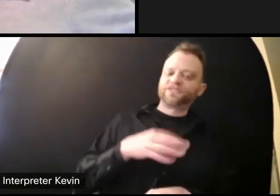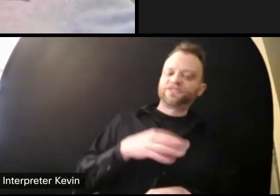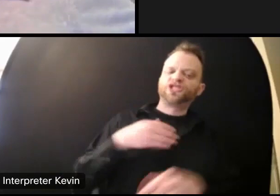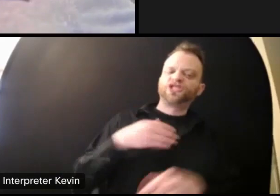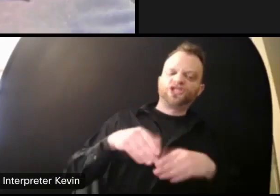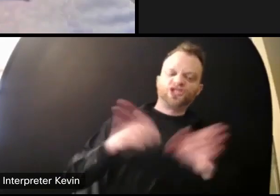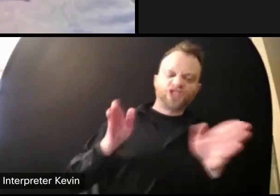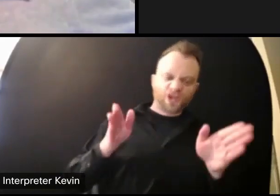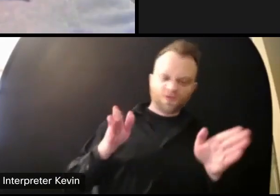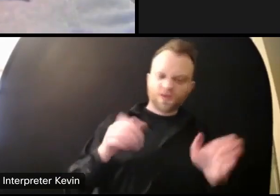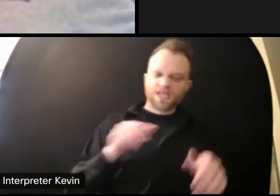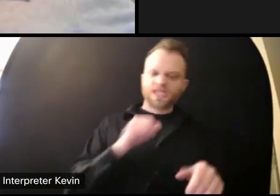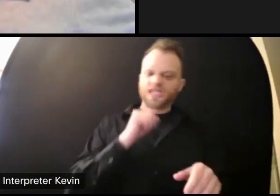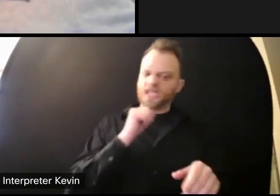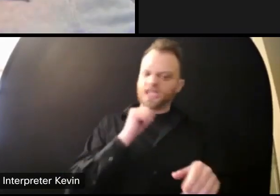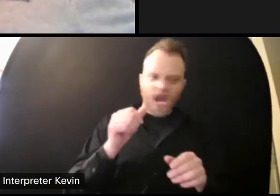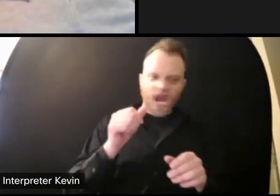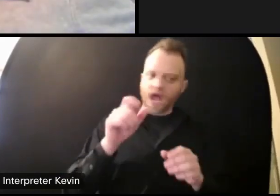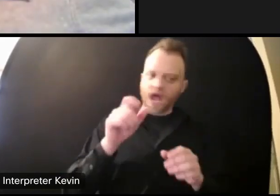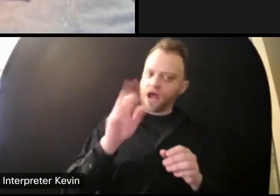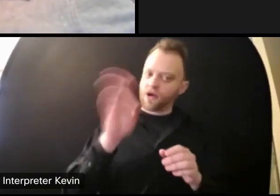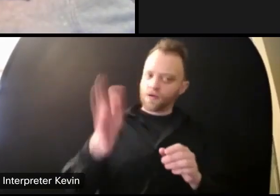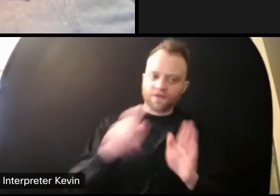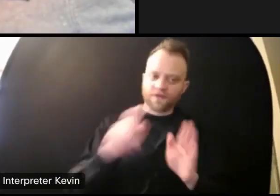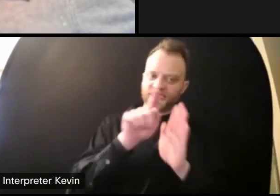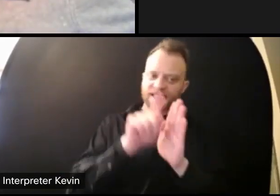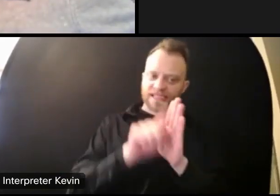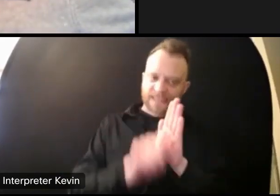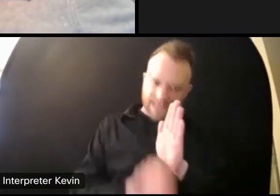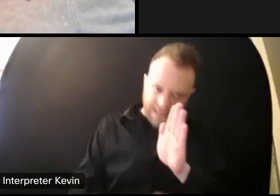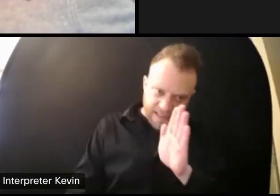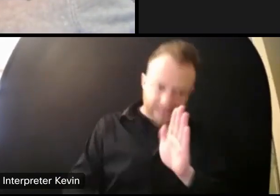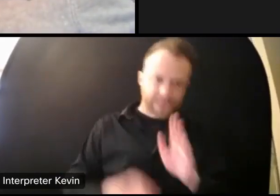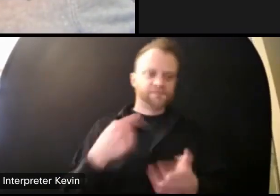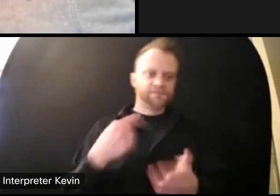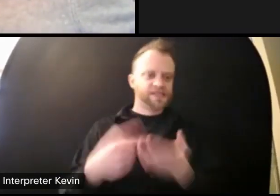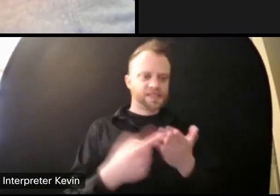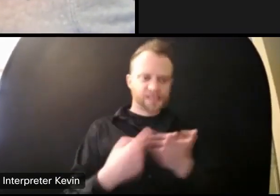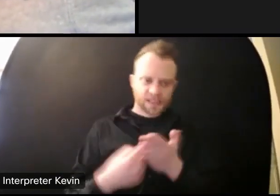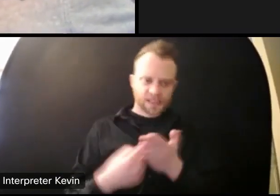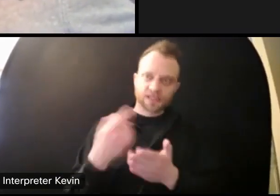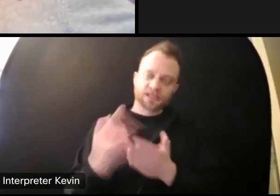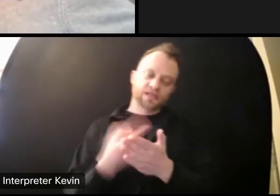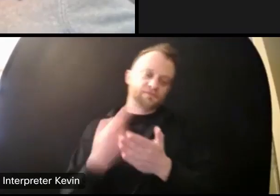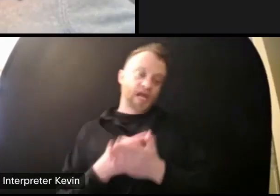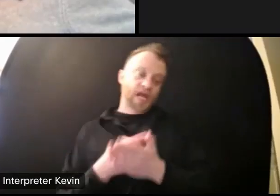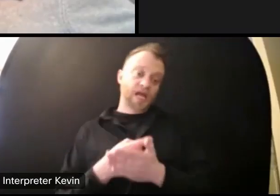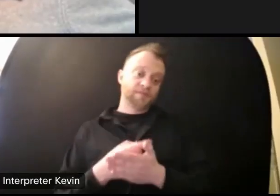The chairmMay - and I do think it's advisable when you get to the consent agenda - at least